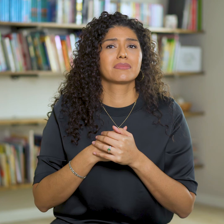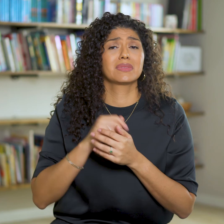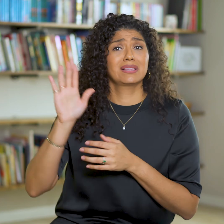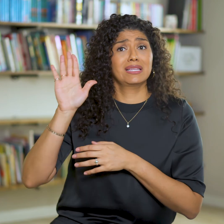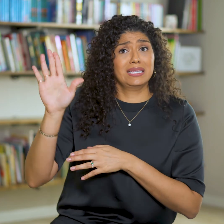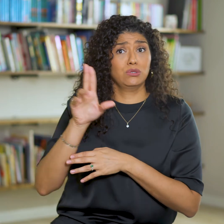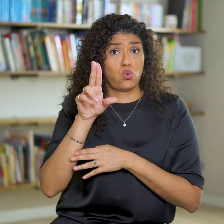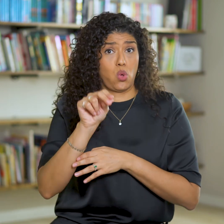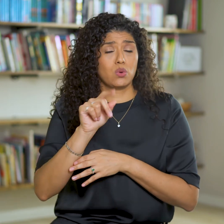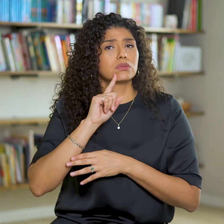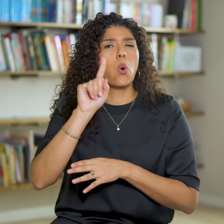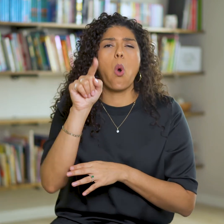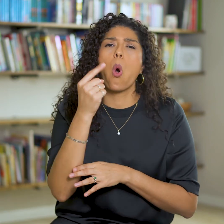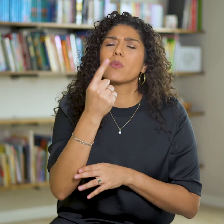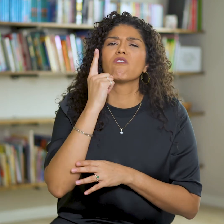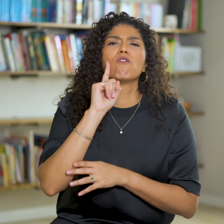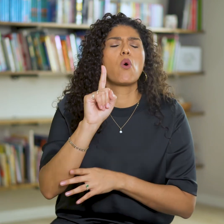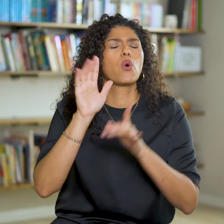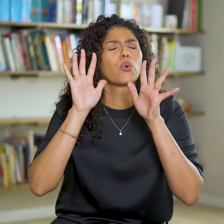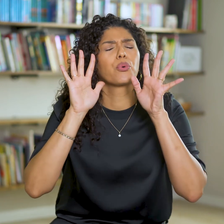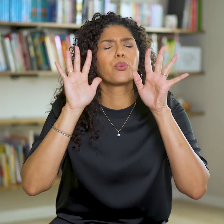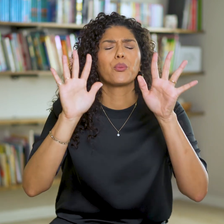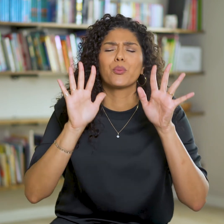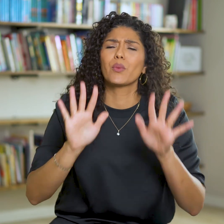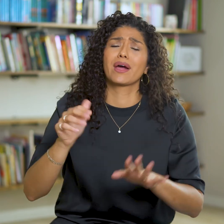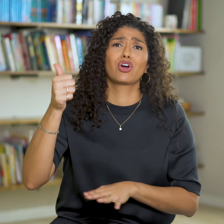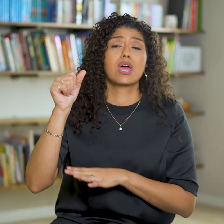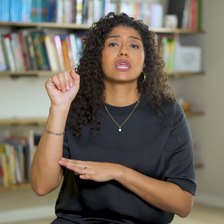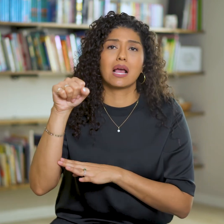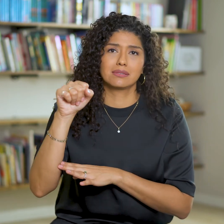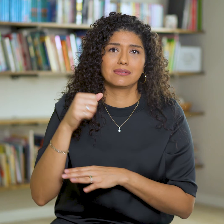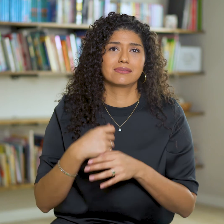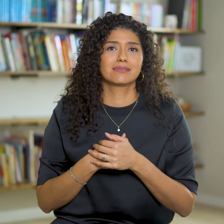His “no” is always for a greater “yes”.